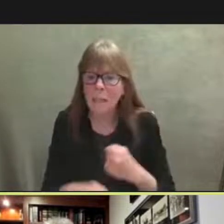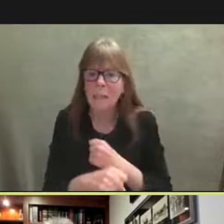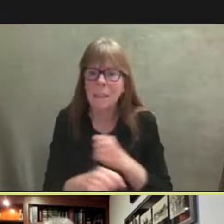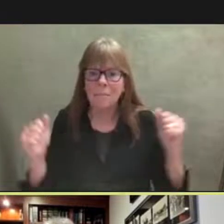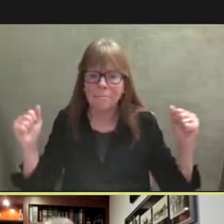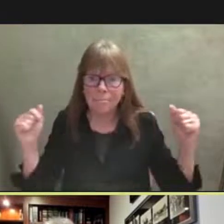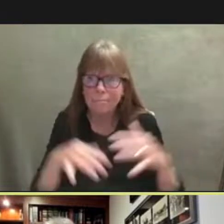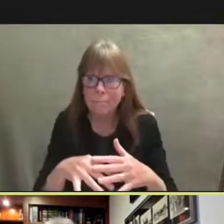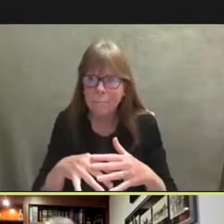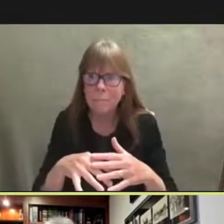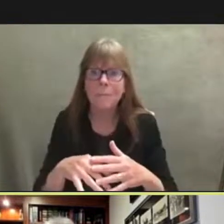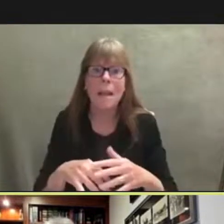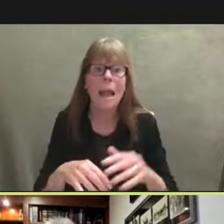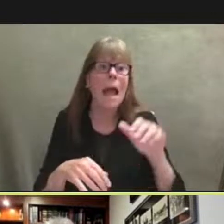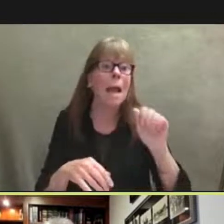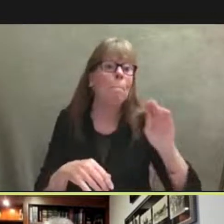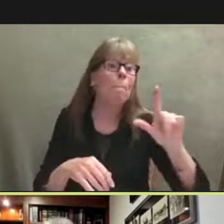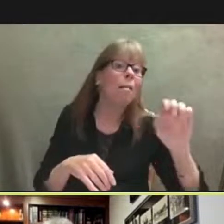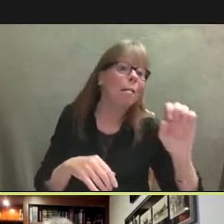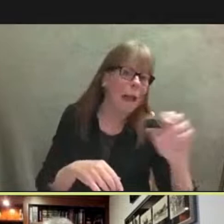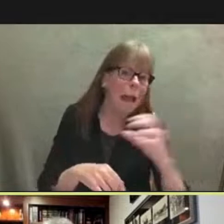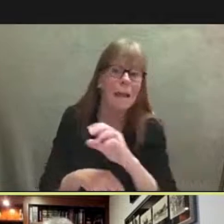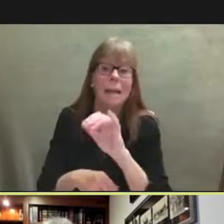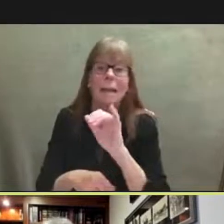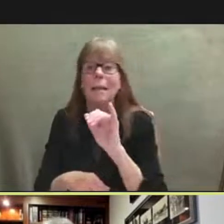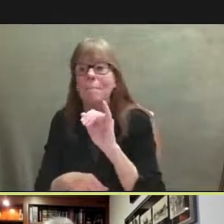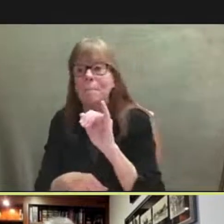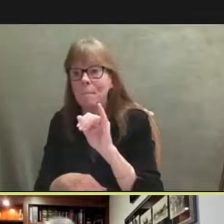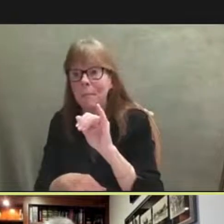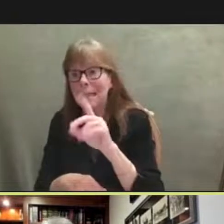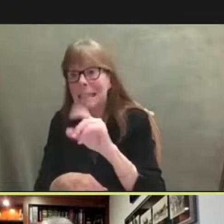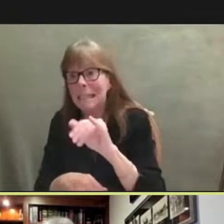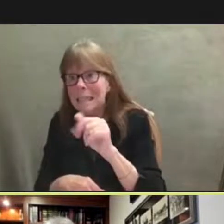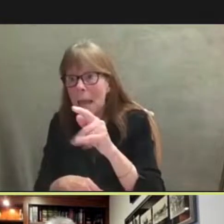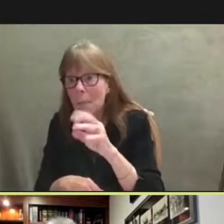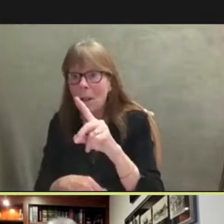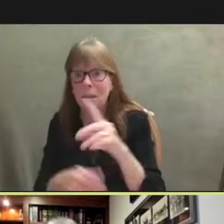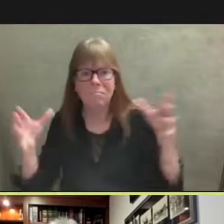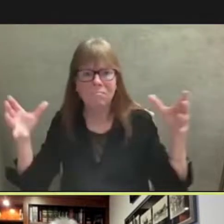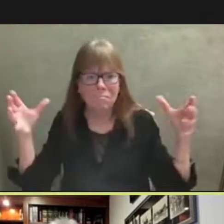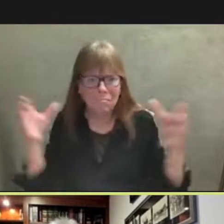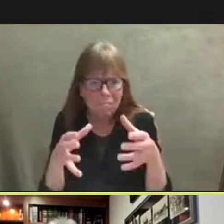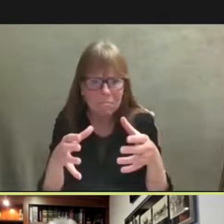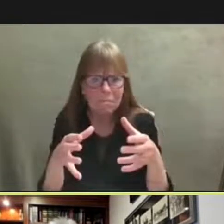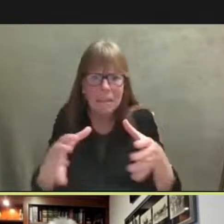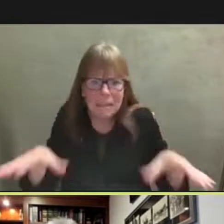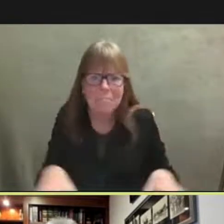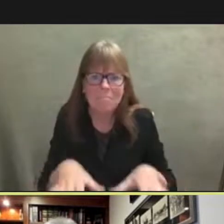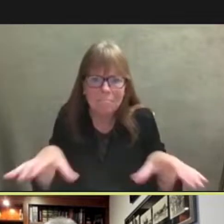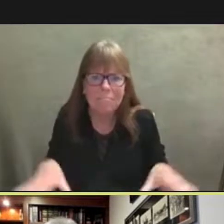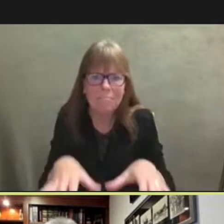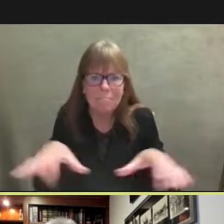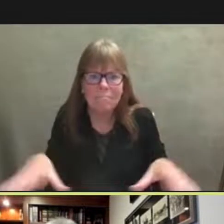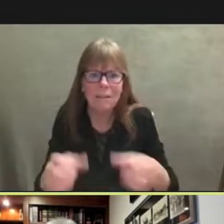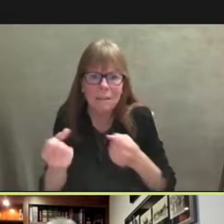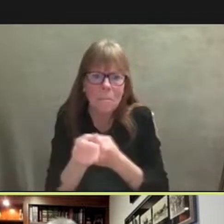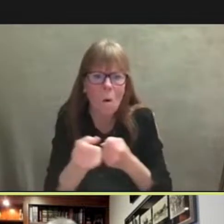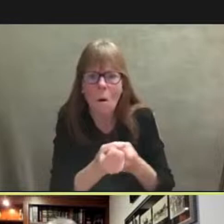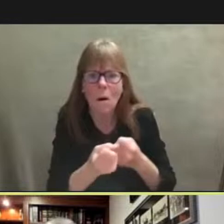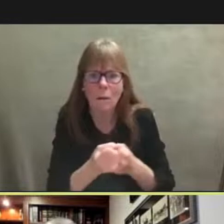and disabled to use forms of civil disobedience and protest to generate support for its passage.